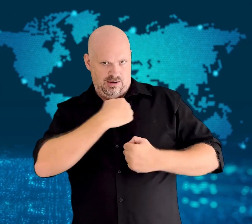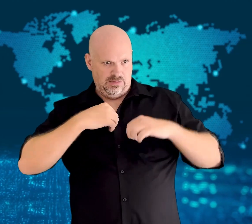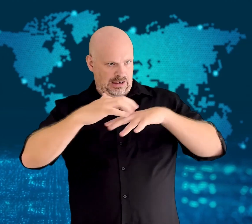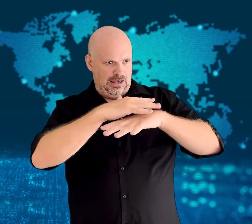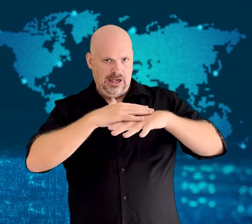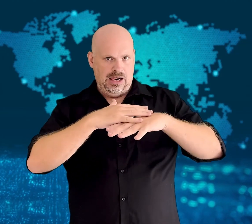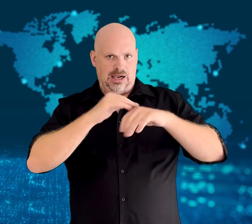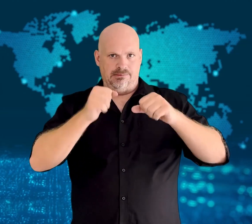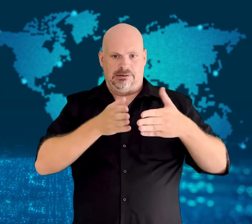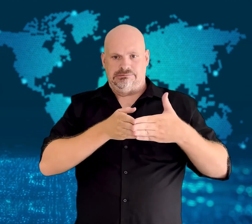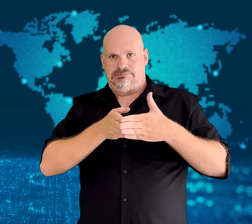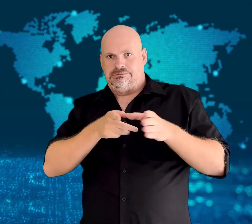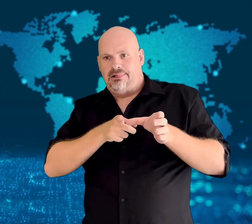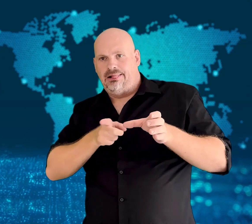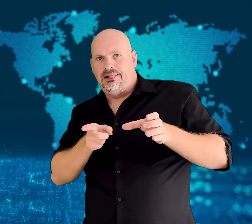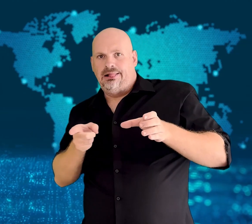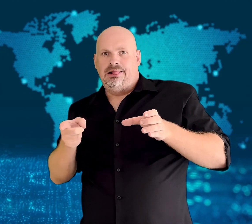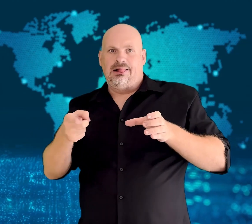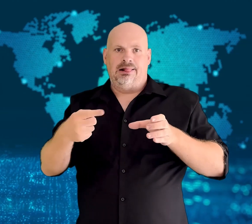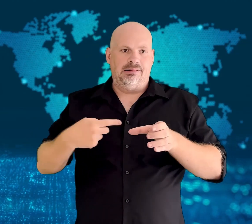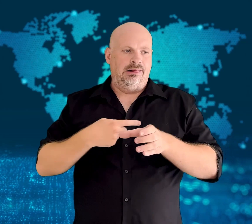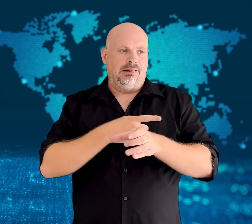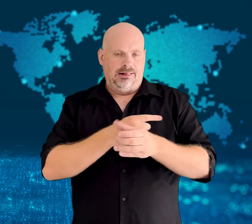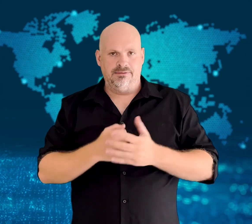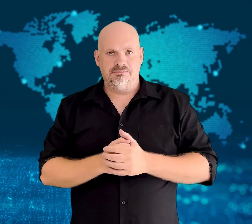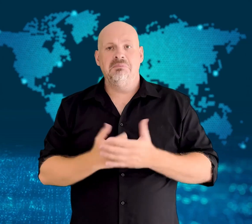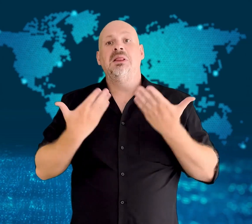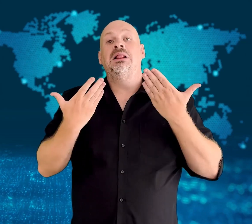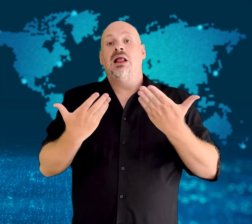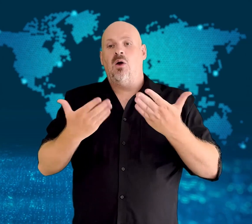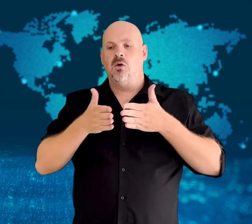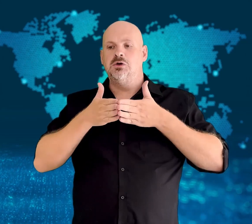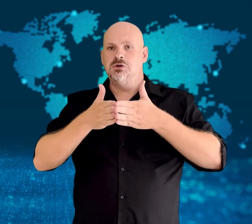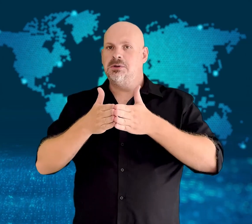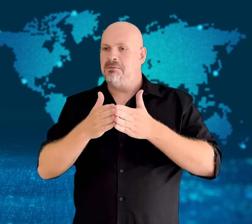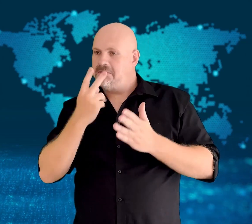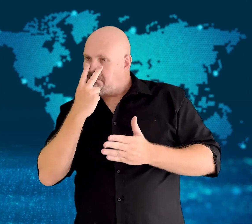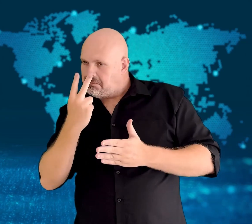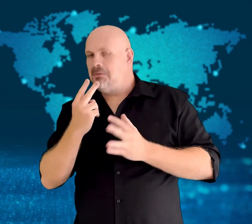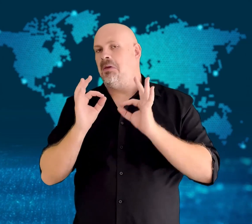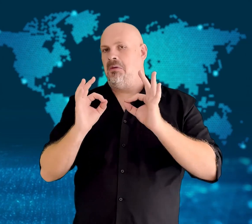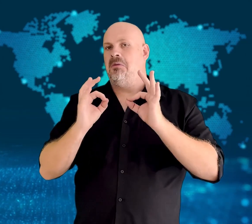Those shipping routes now appear to have returned to normal.